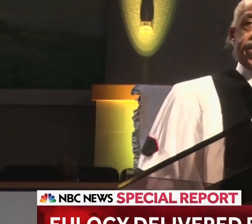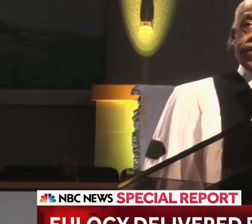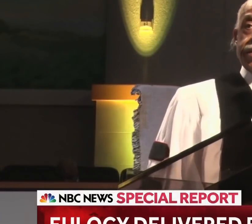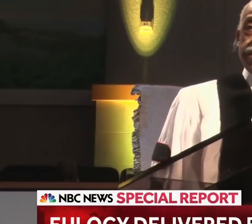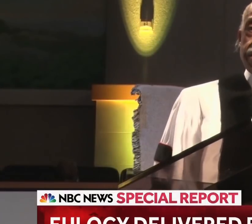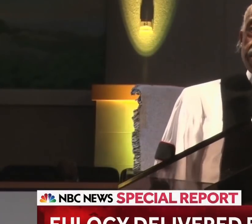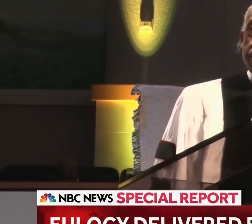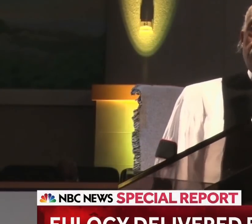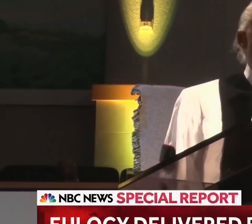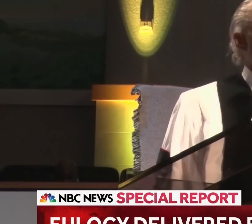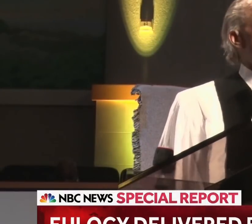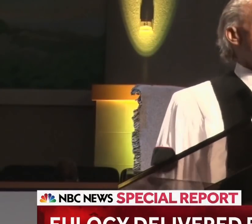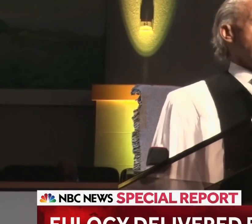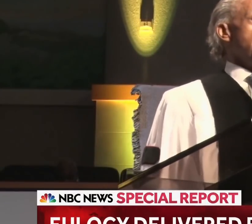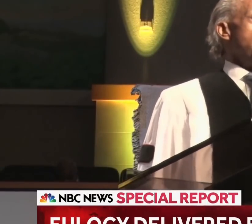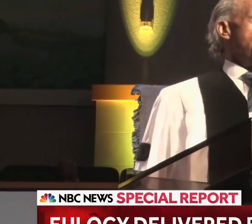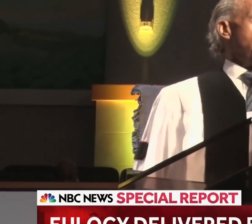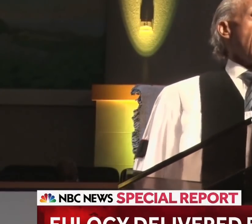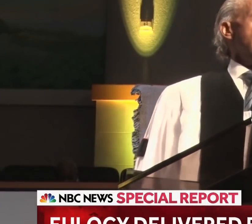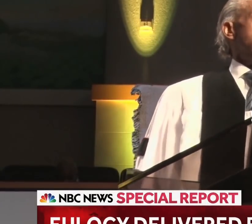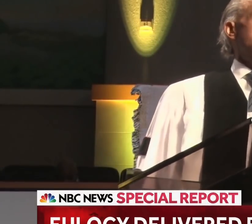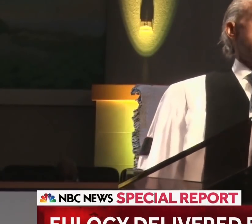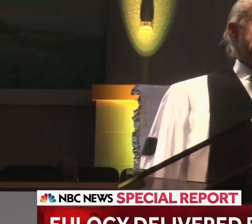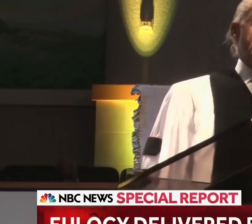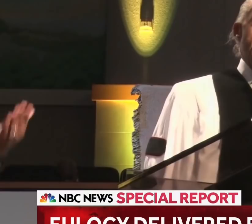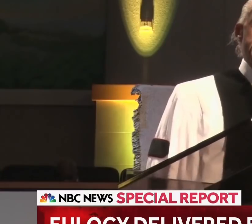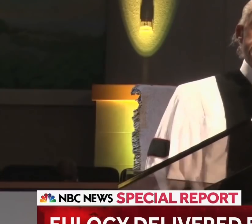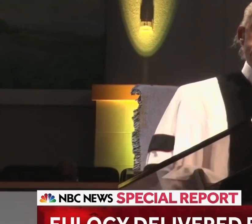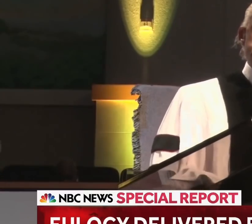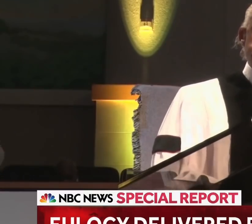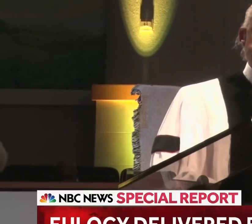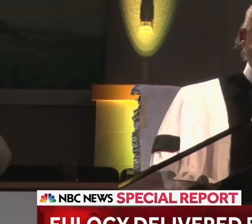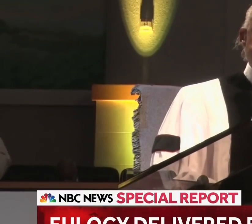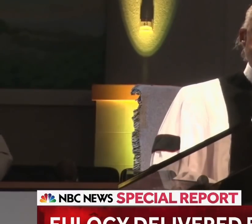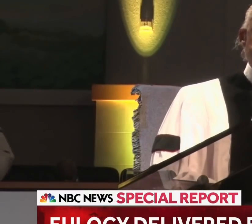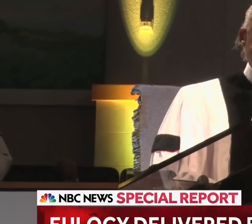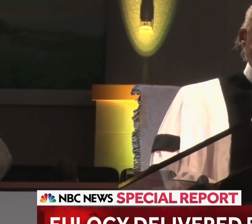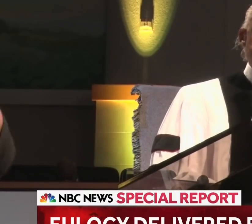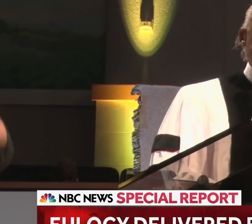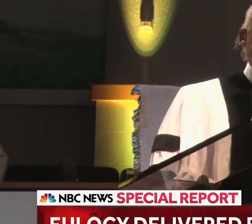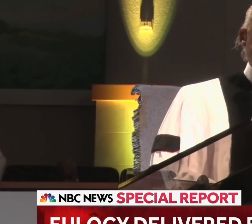HE DIDN’T GIVE ALL OF THIS IN OTHER SITUATIONS THEIR SYMPATHY. HE CHALLENGED CHINA ON HUMAN RIGHTS.